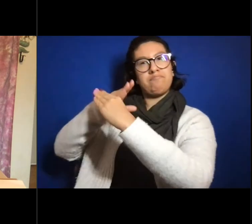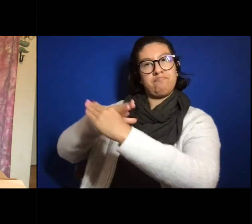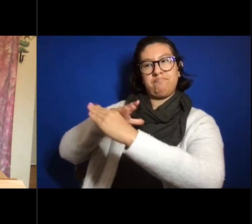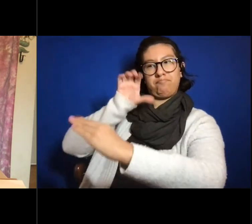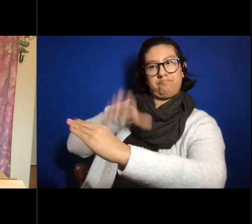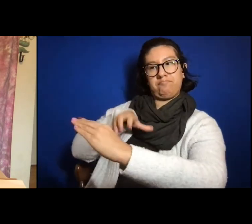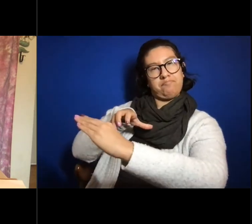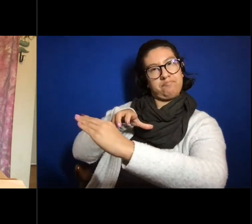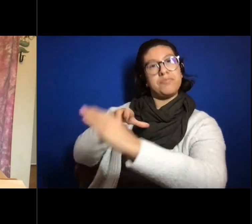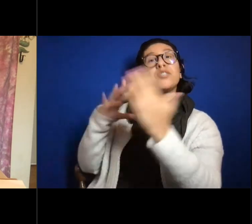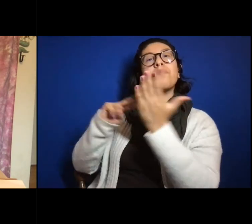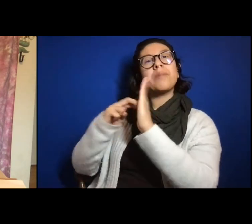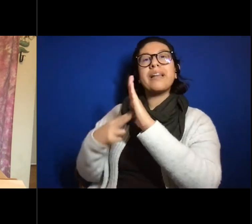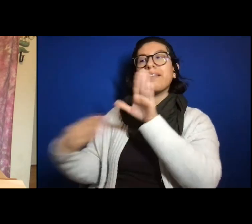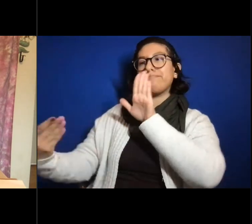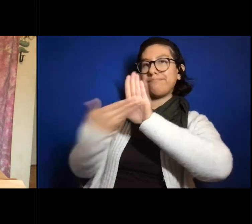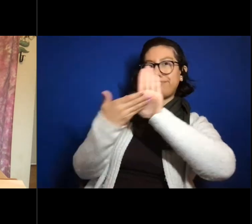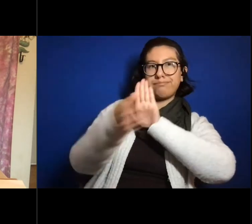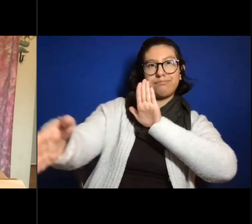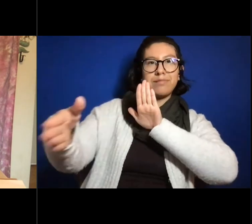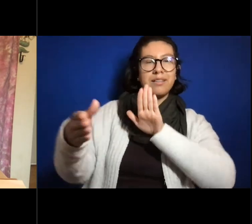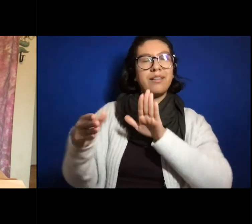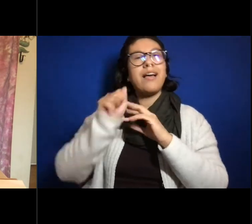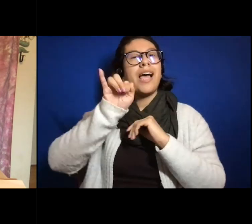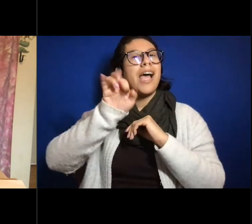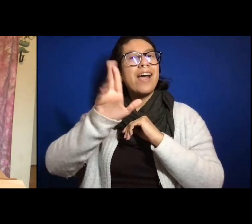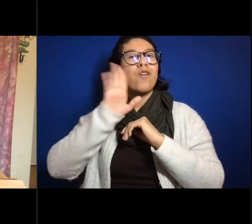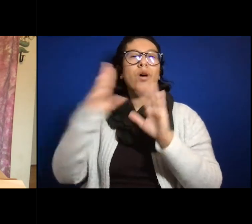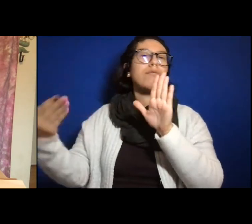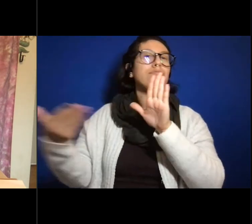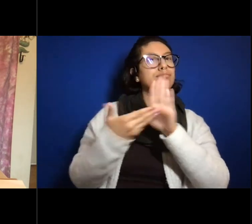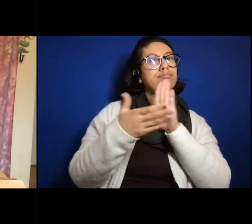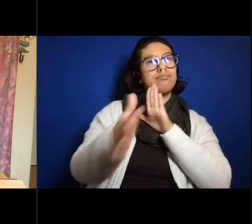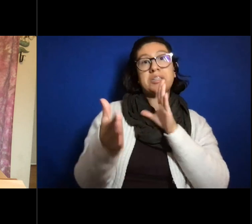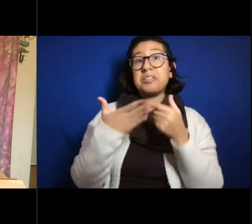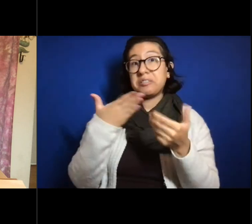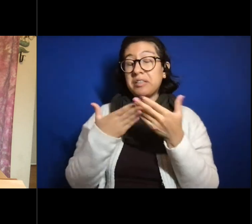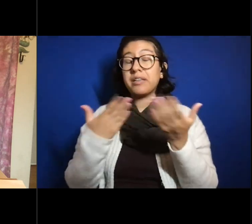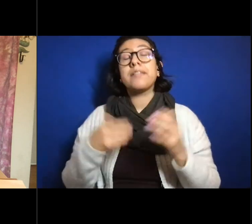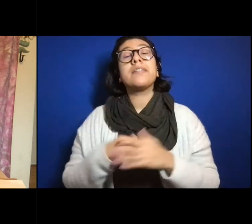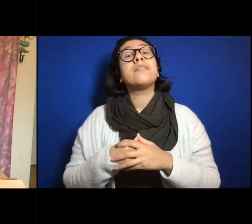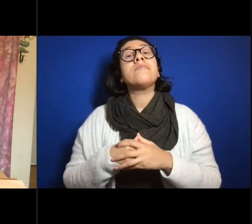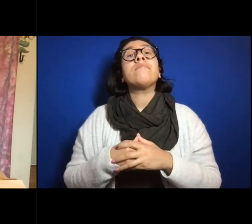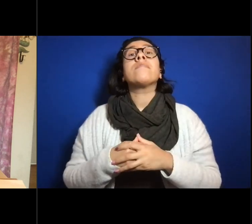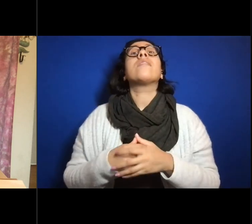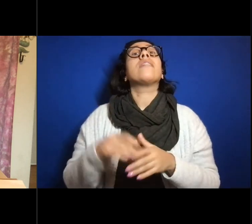and how that affects the roof. And have you talked to the people who study hurricane damage